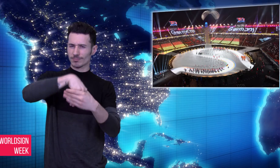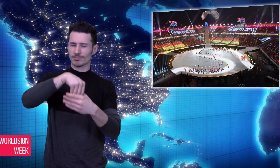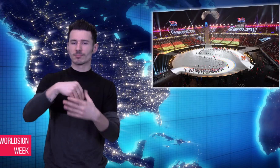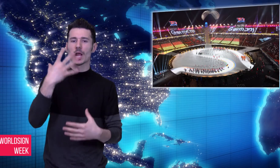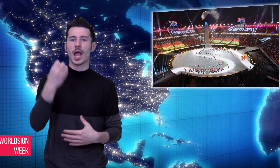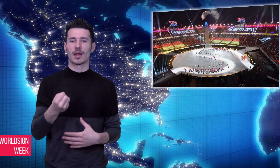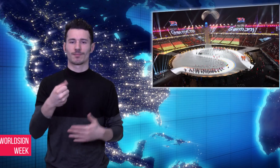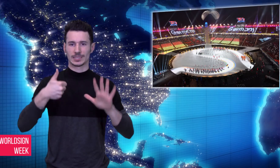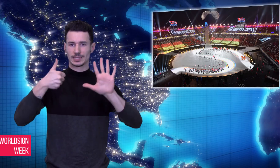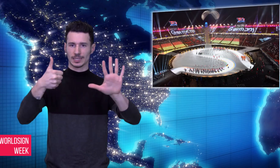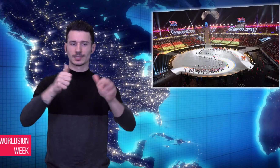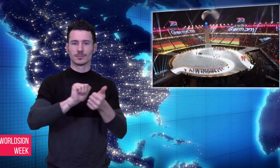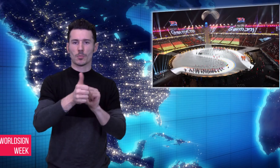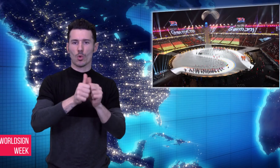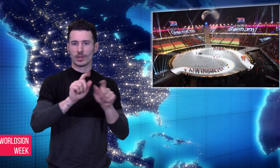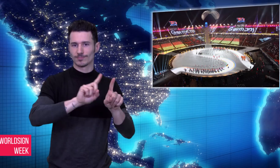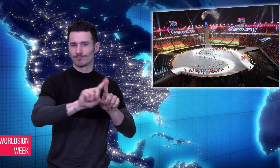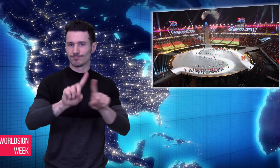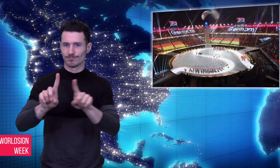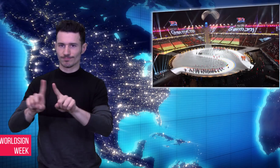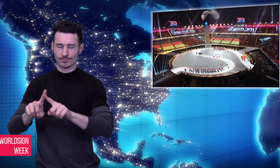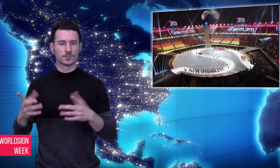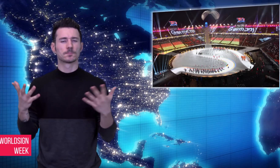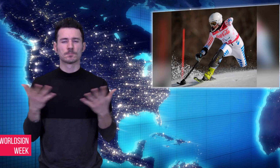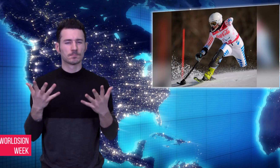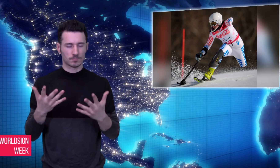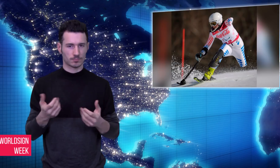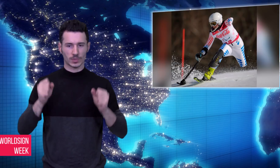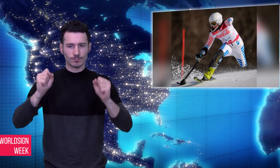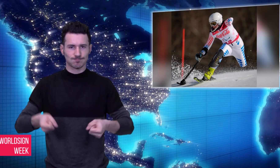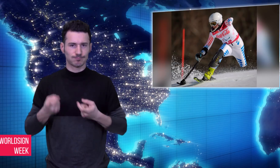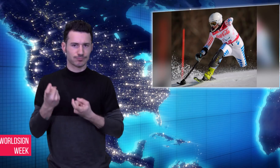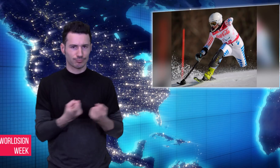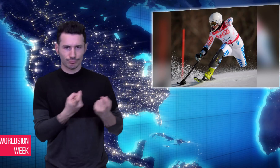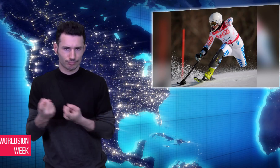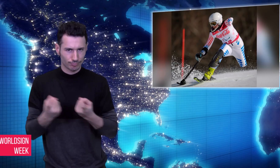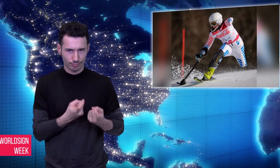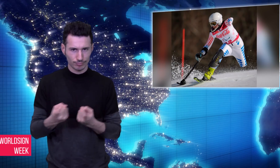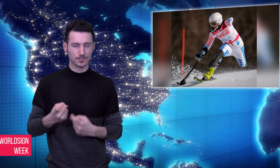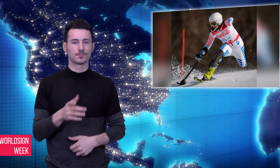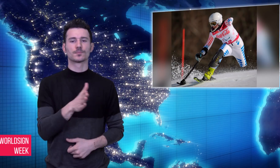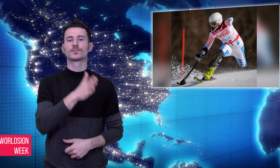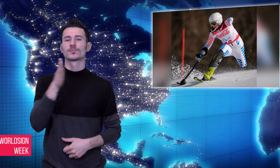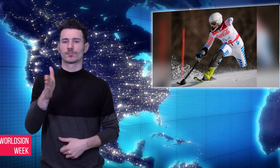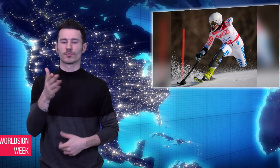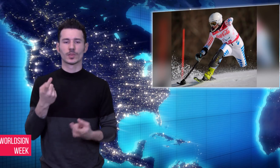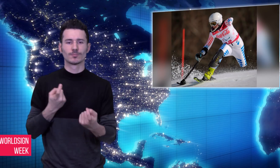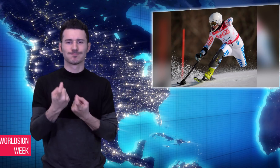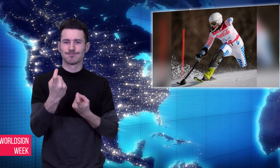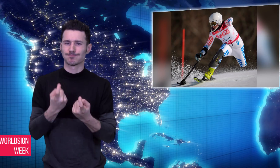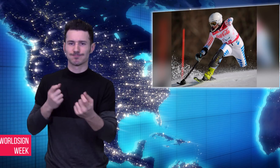hockey, snowboarding, and wheelchair curling. Unlike in the recent Winter Games